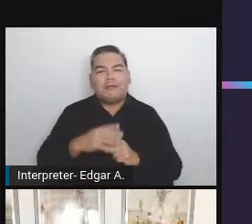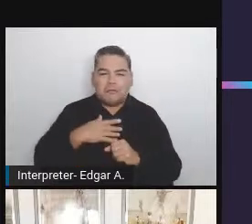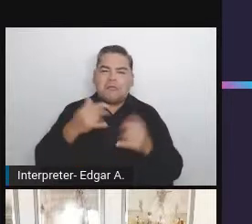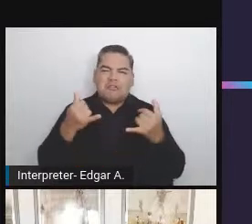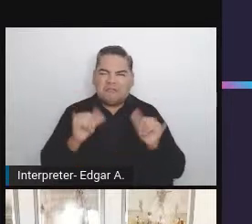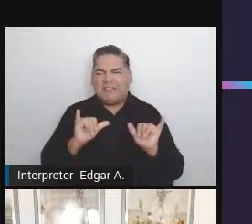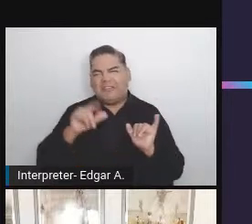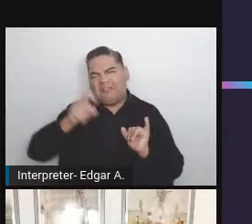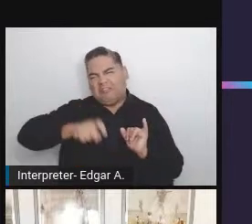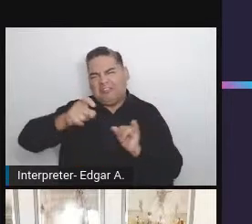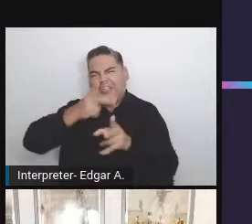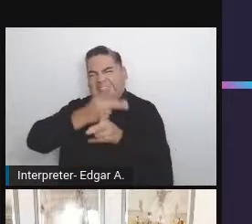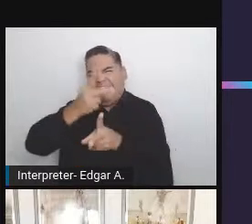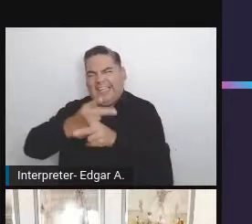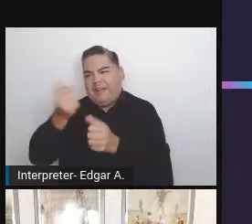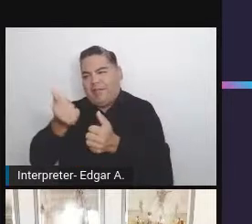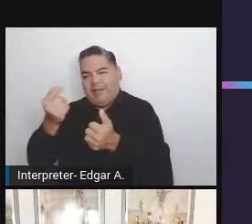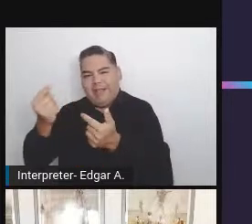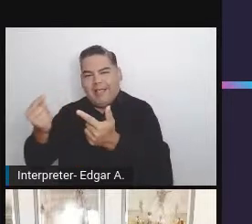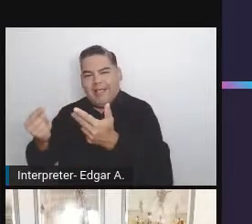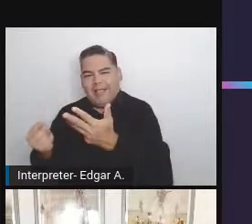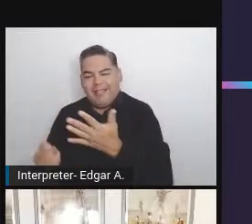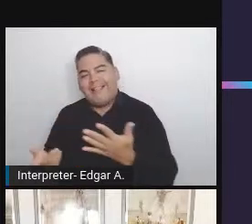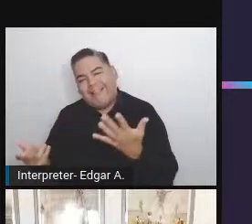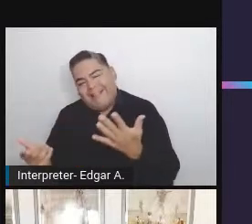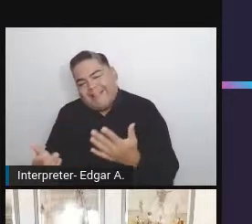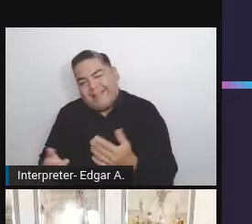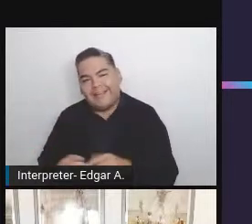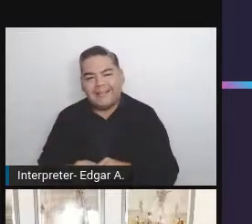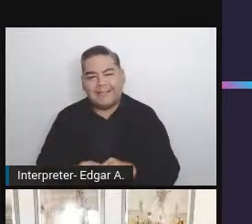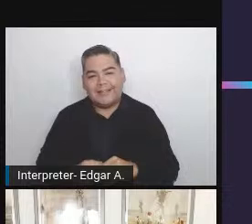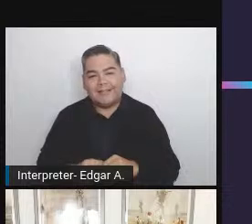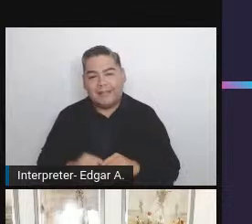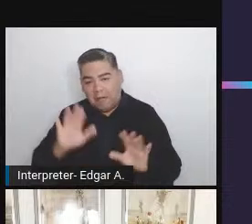If it passes it is good enough. Although we still should take care of the rest.